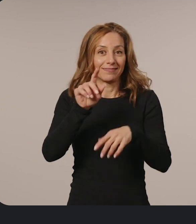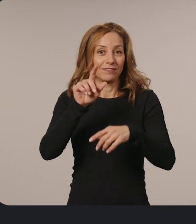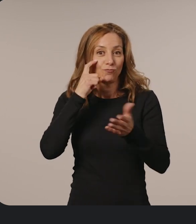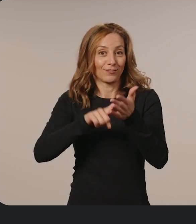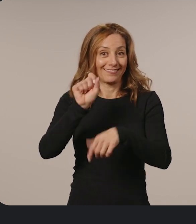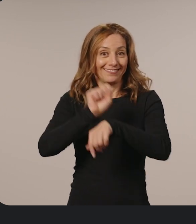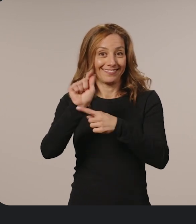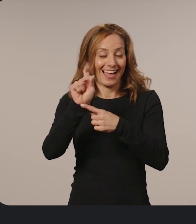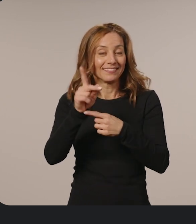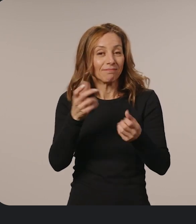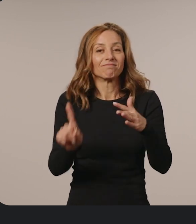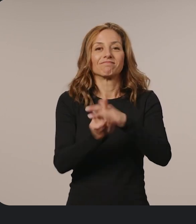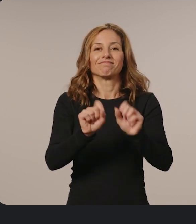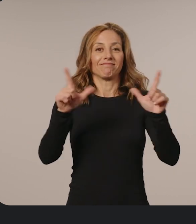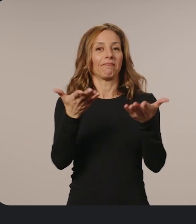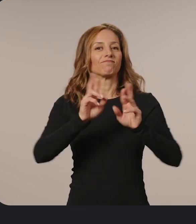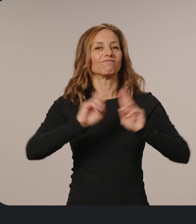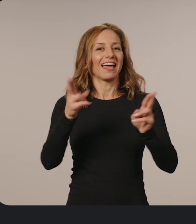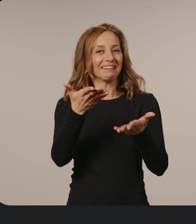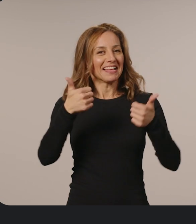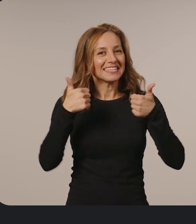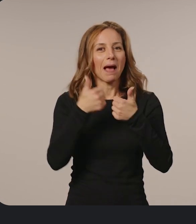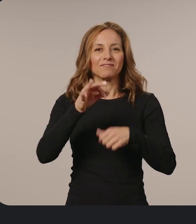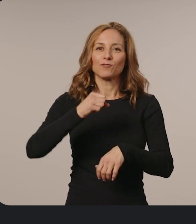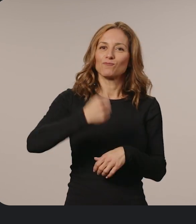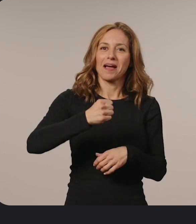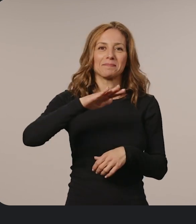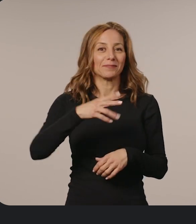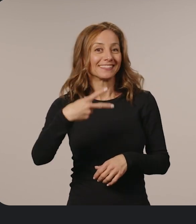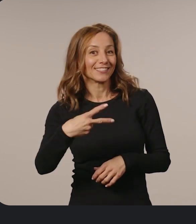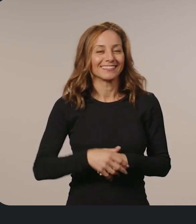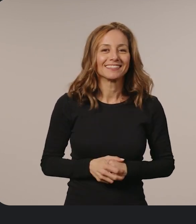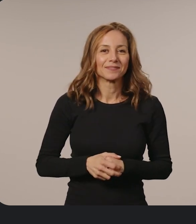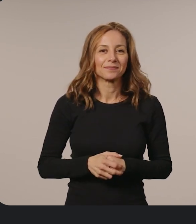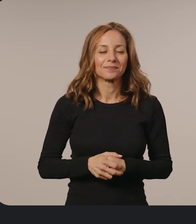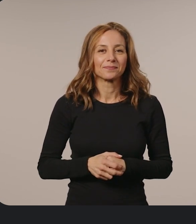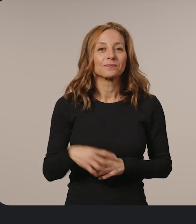into the corresponding gesture recognition task. And here you go with a game of Rock Paper Scissors.